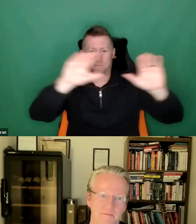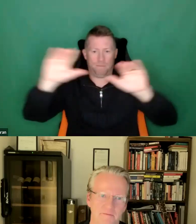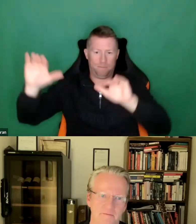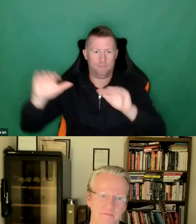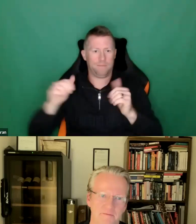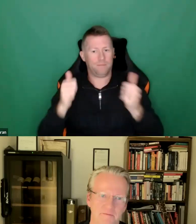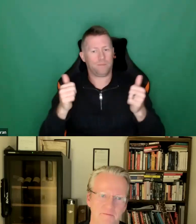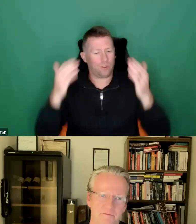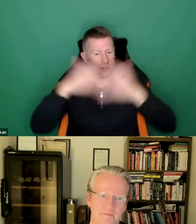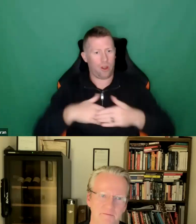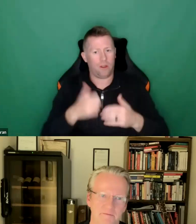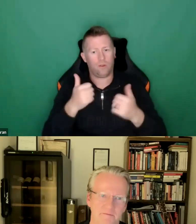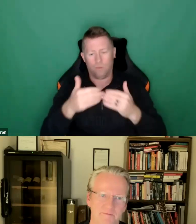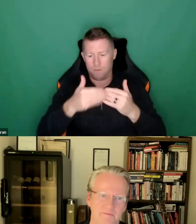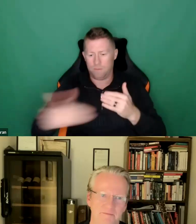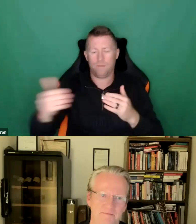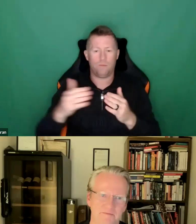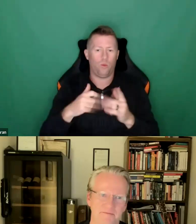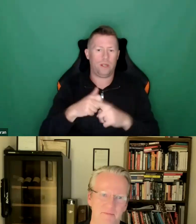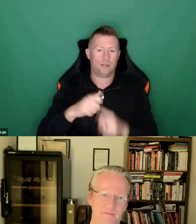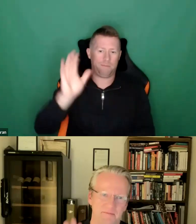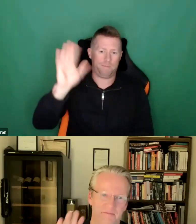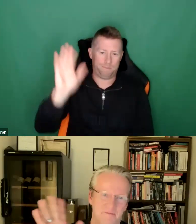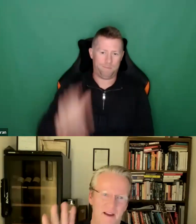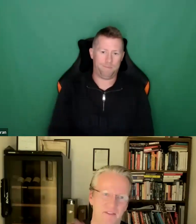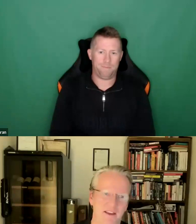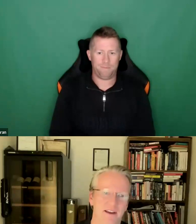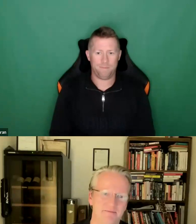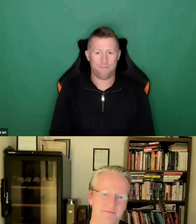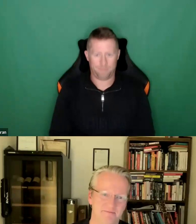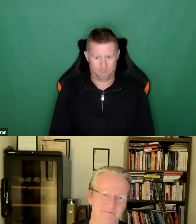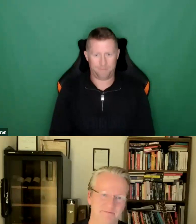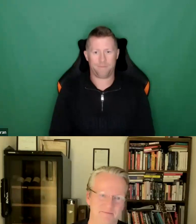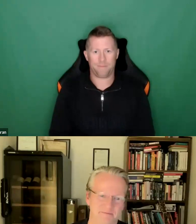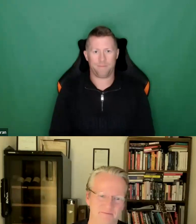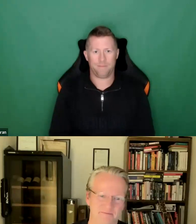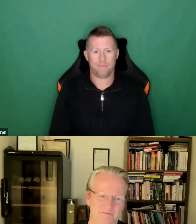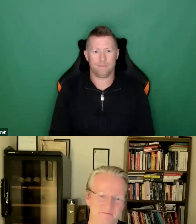Thank you again Pasi and Sharon, what a fabulous evening it's been. On behalf of